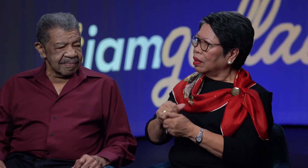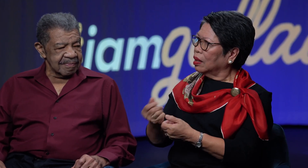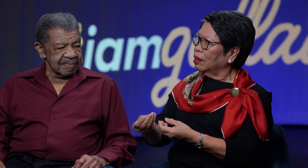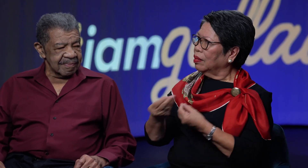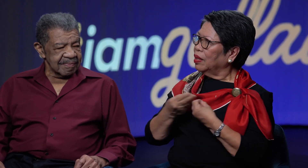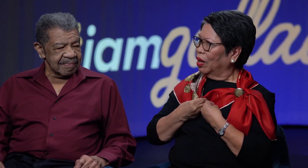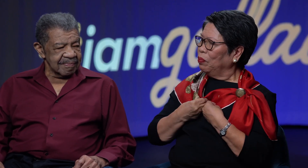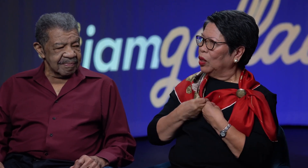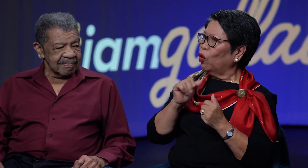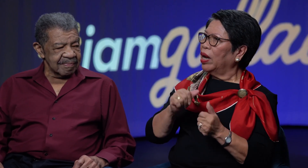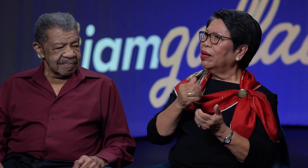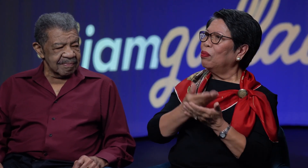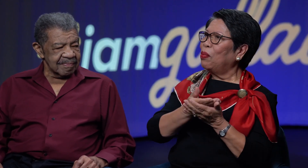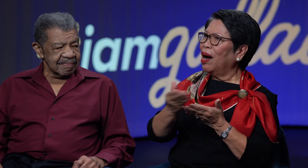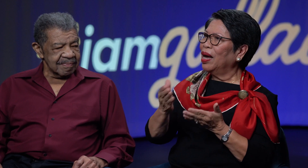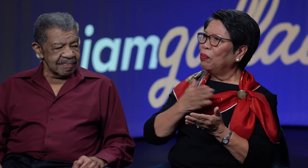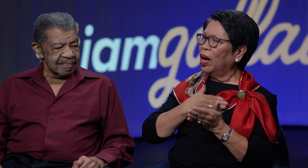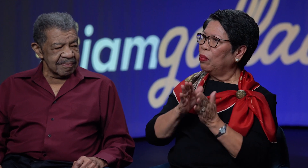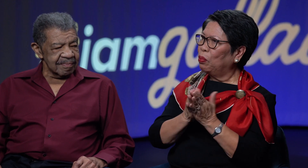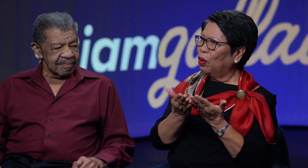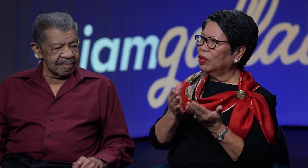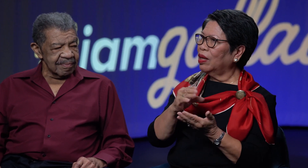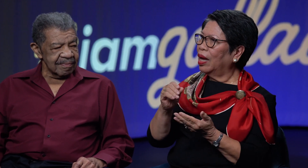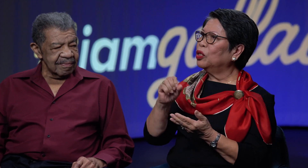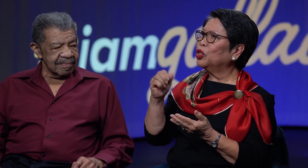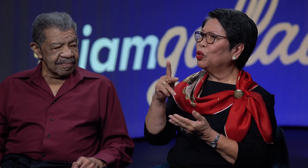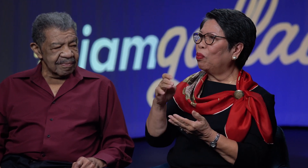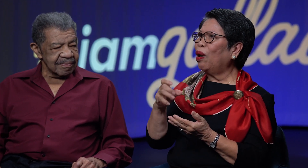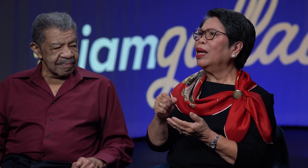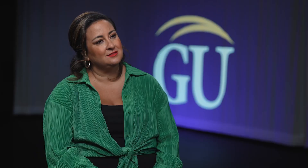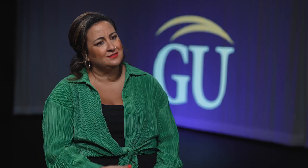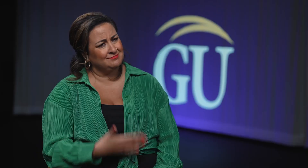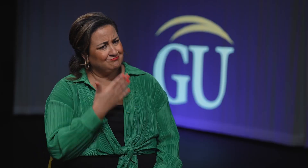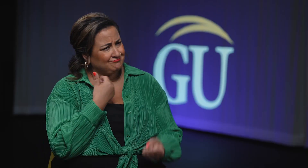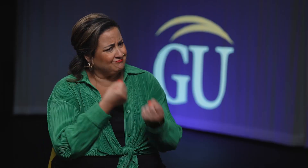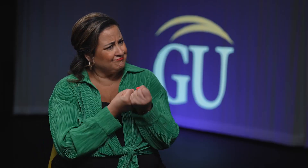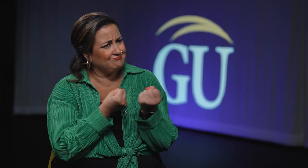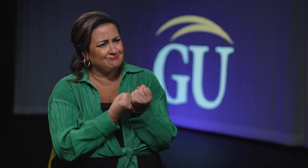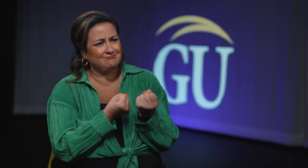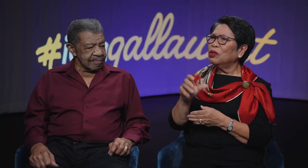so I could buy my books and supplies. That was so kind of him to support you!